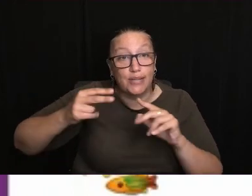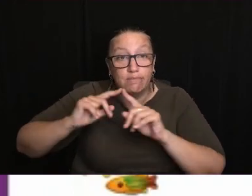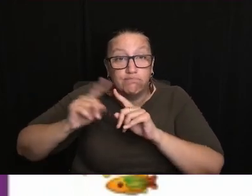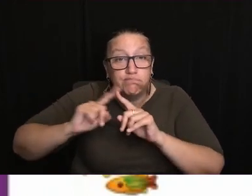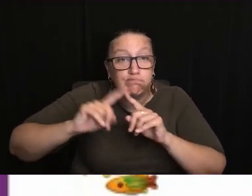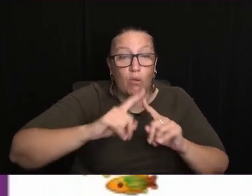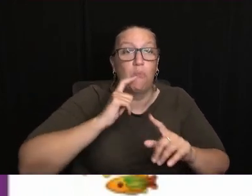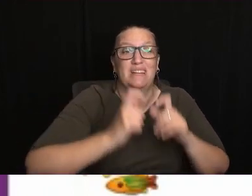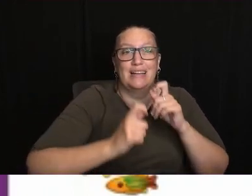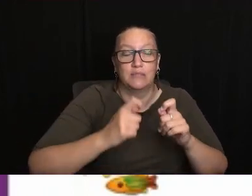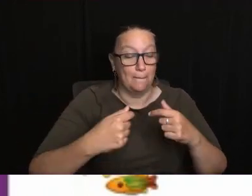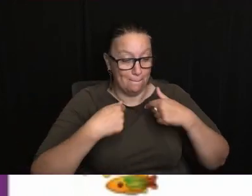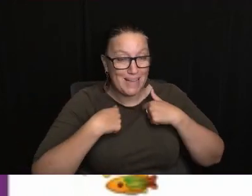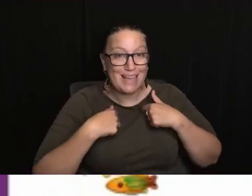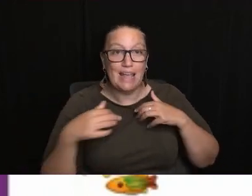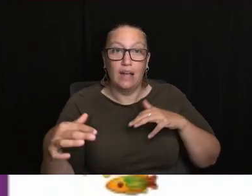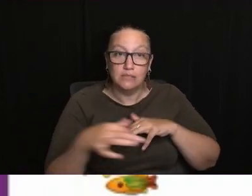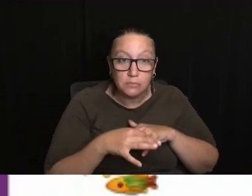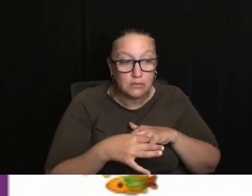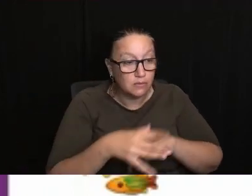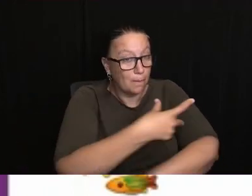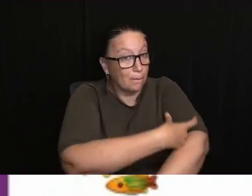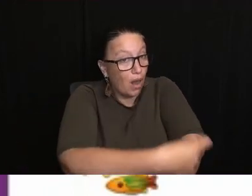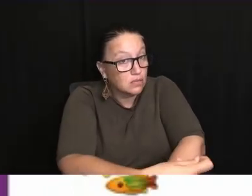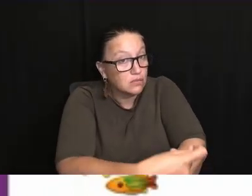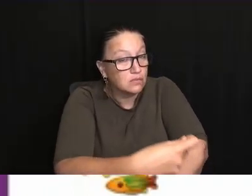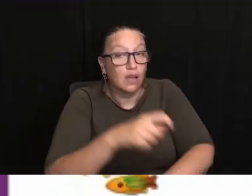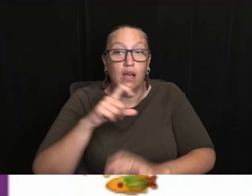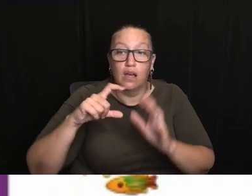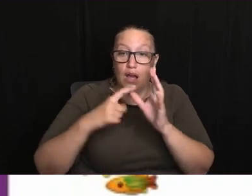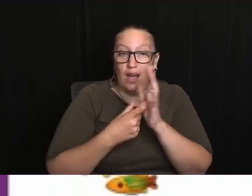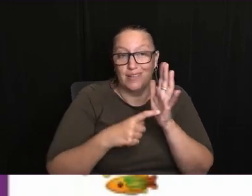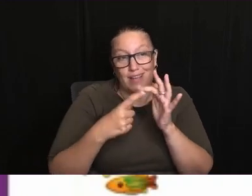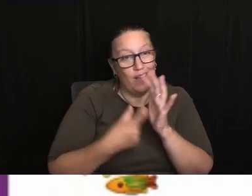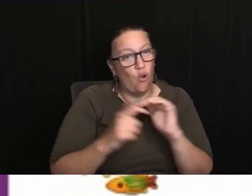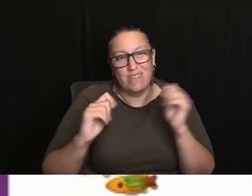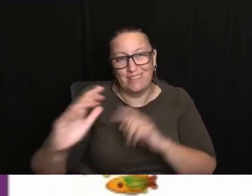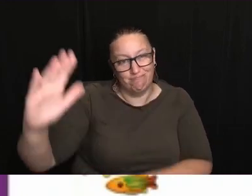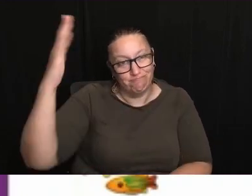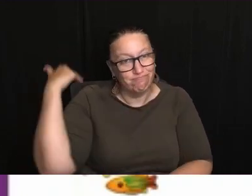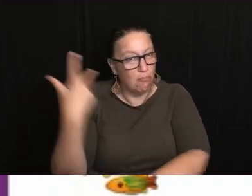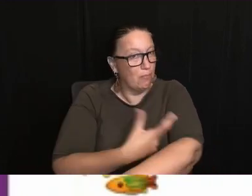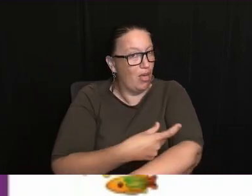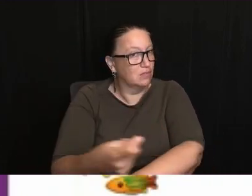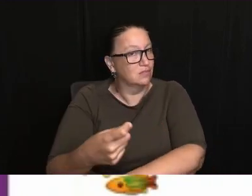my husband and I got our bloods taken and Carter's bloods were previously taken and they're all sent.